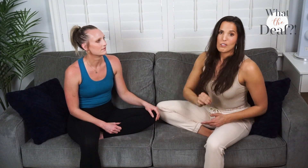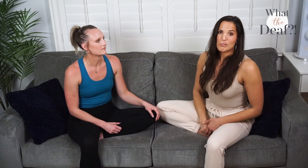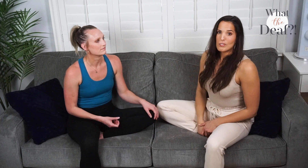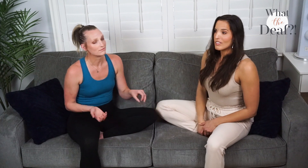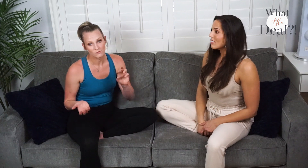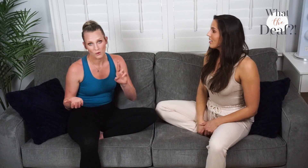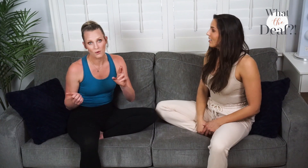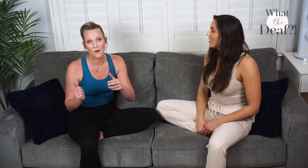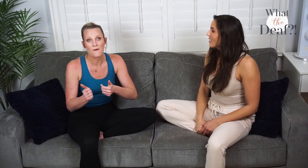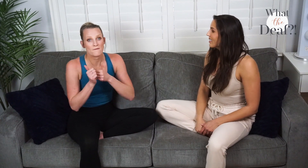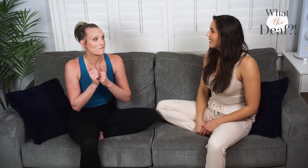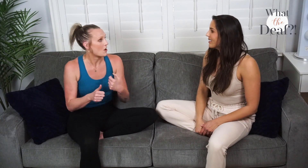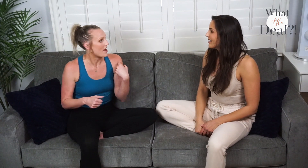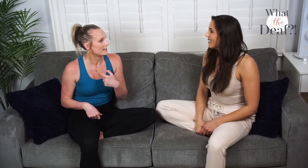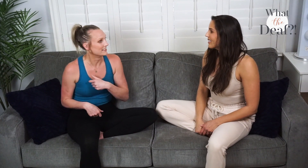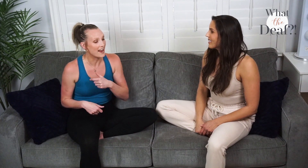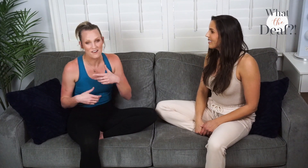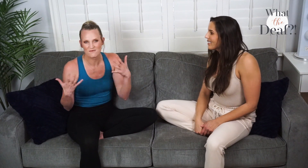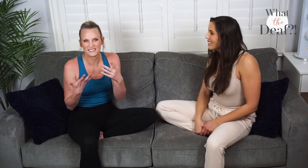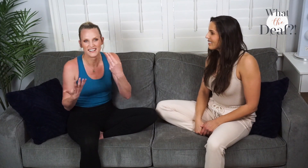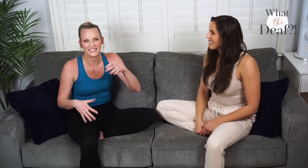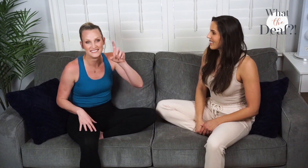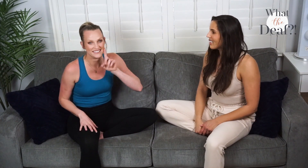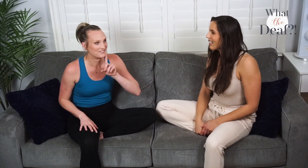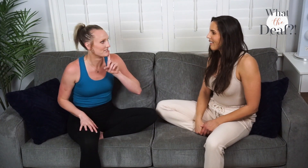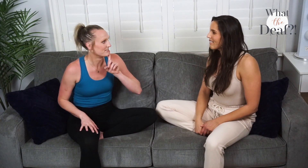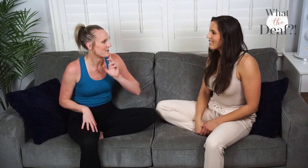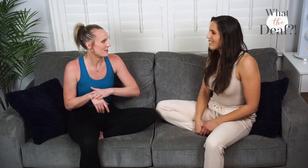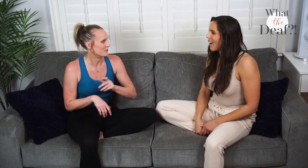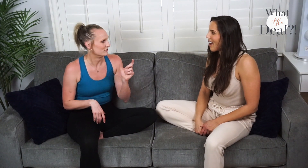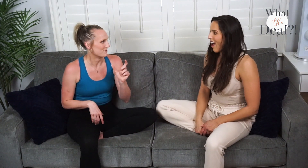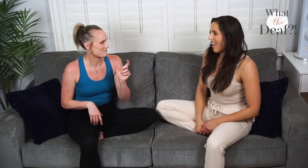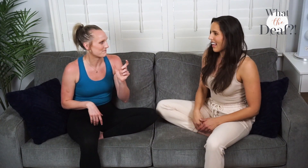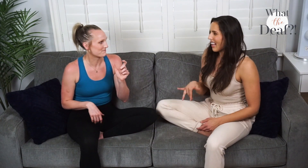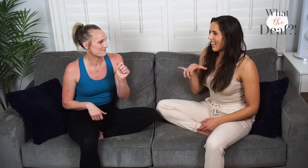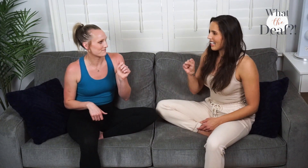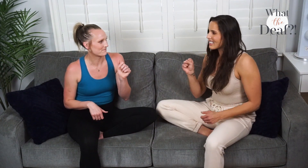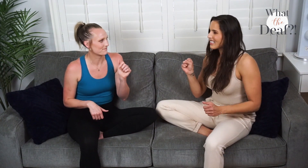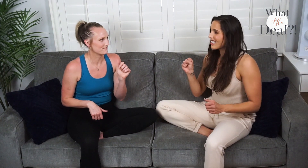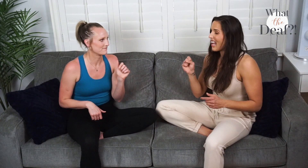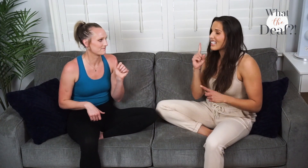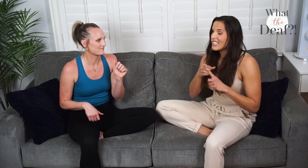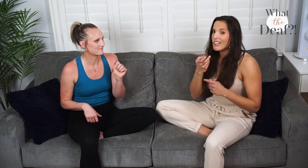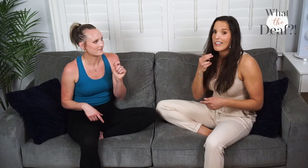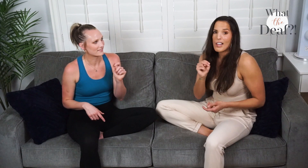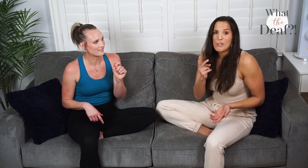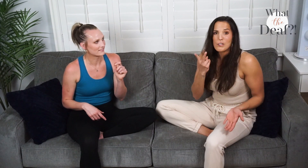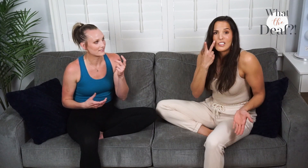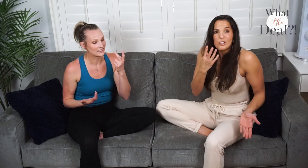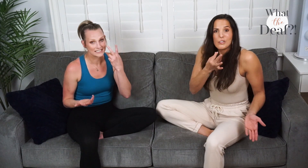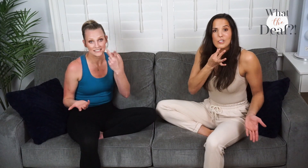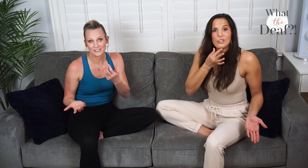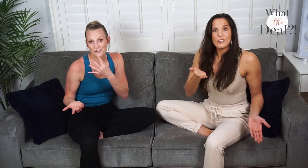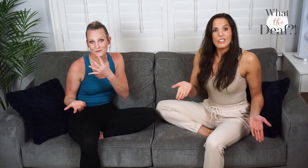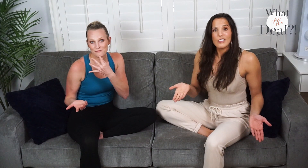Or follow us @WhattheDeaf on Instagram. Yes! Until then… [Both] -We’ll see you soon!